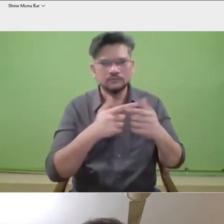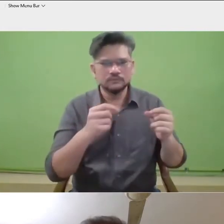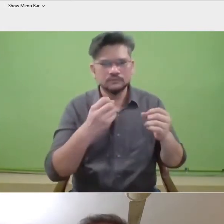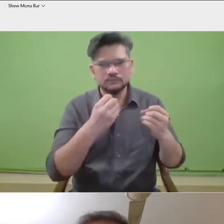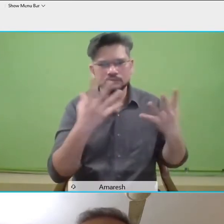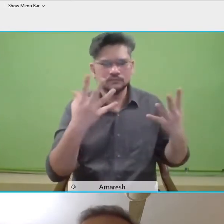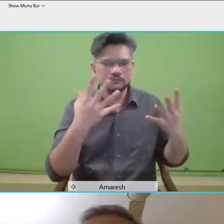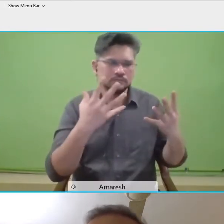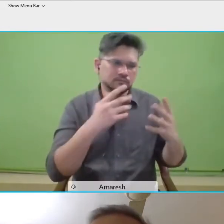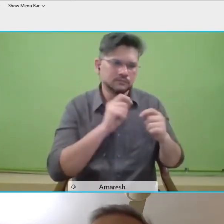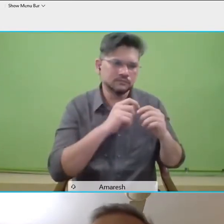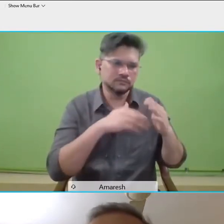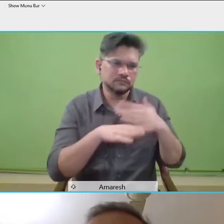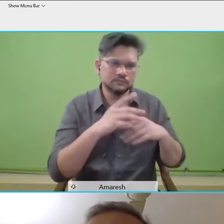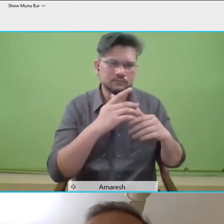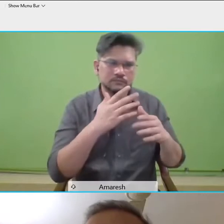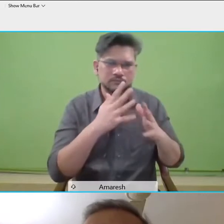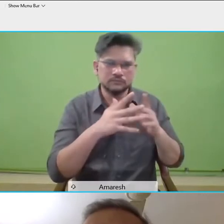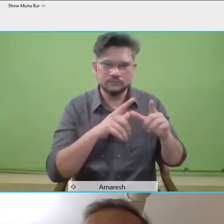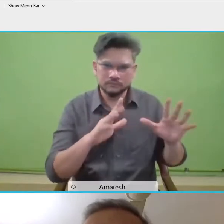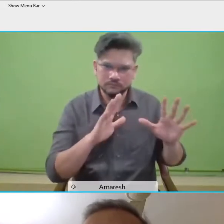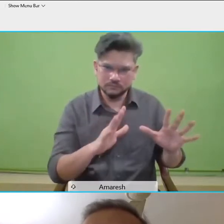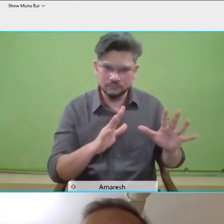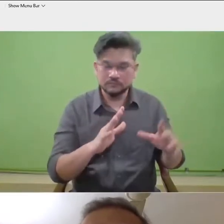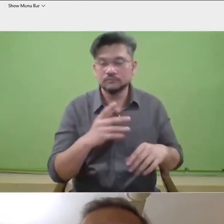are there some sign language speakers who are linguists